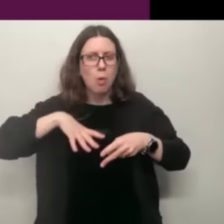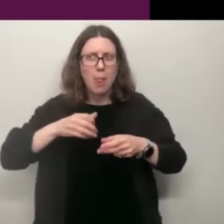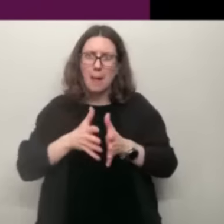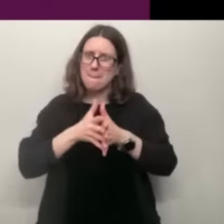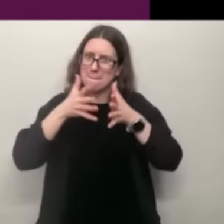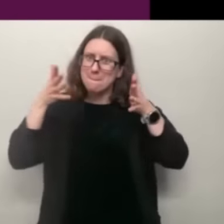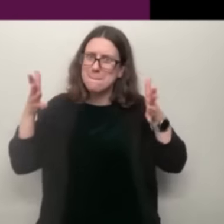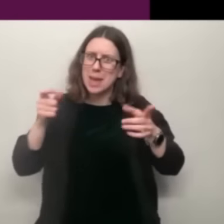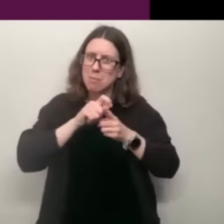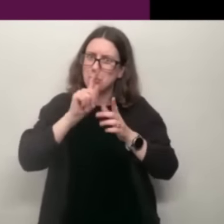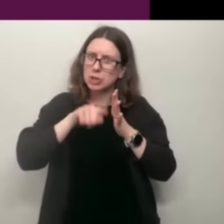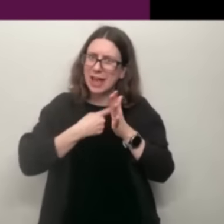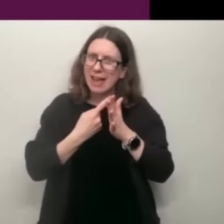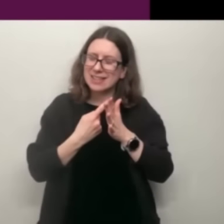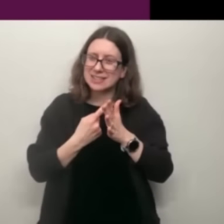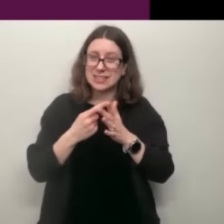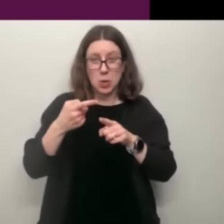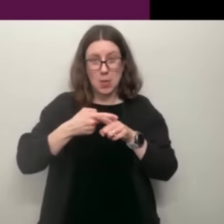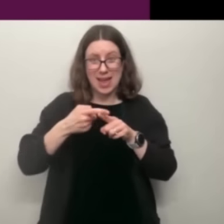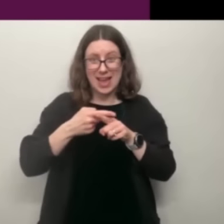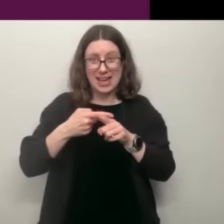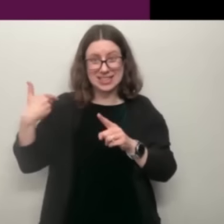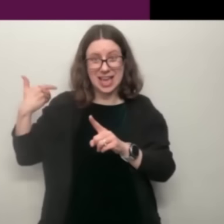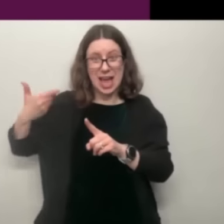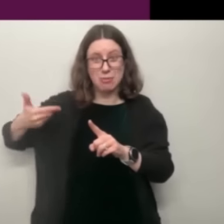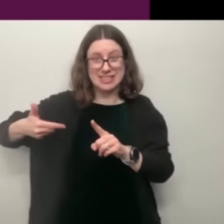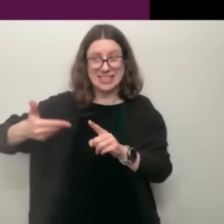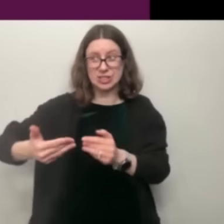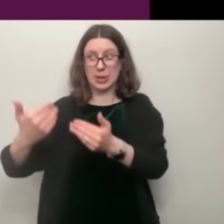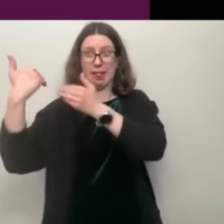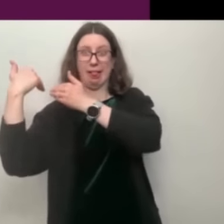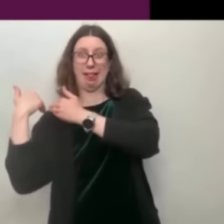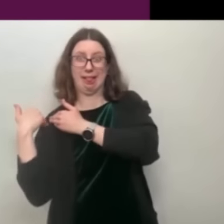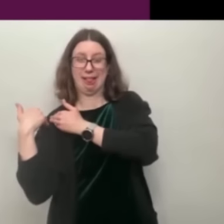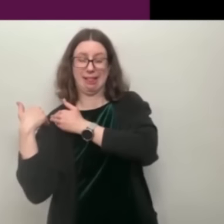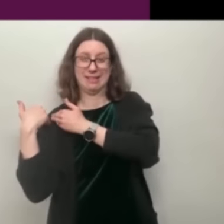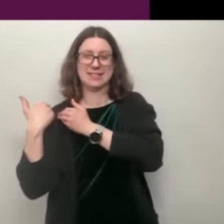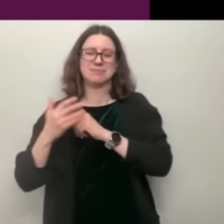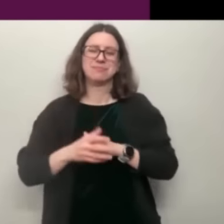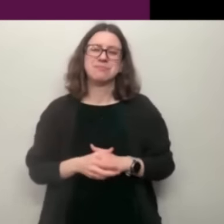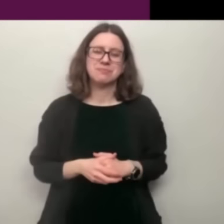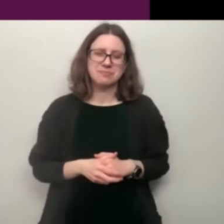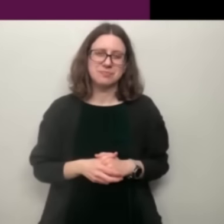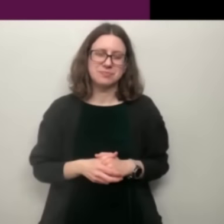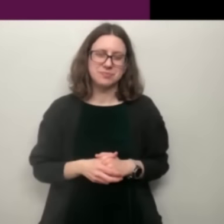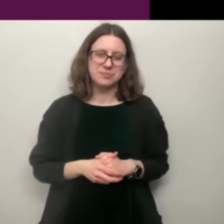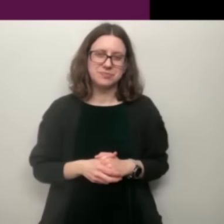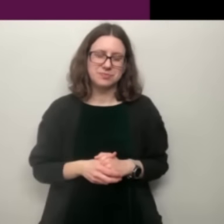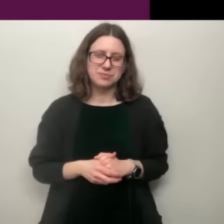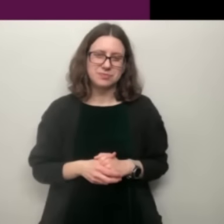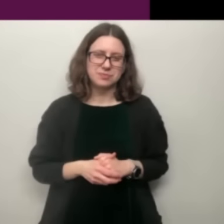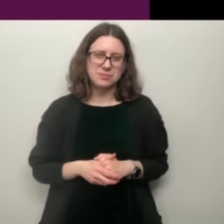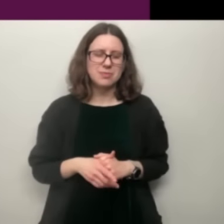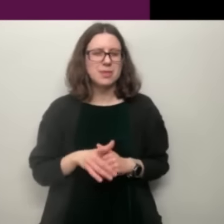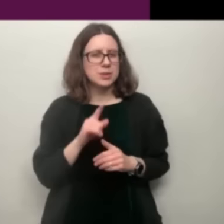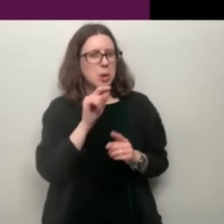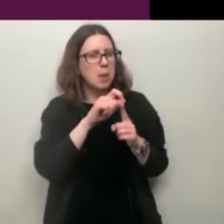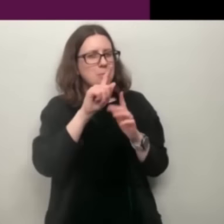Since becoming a charity in 2015. The project required a fascinating mix of engineering